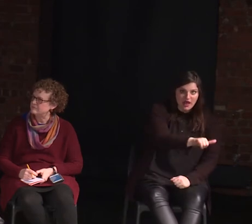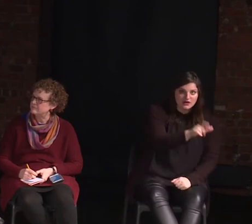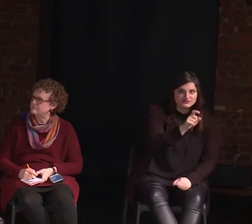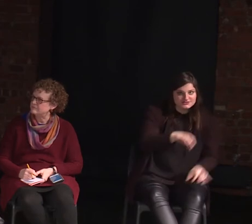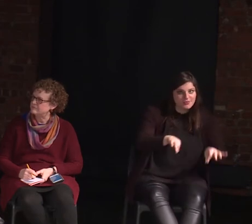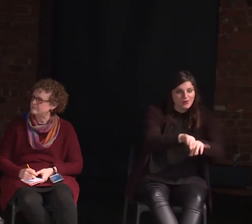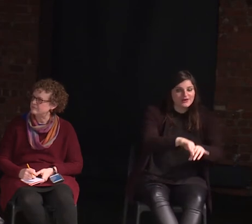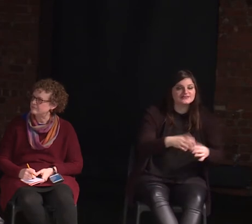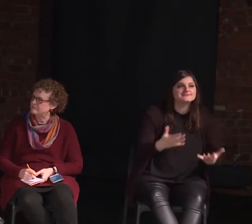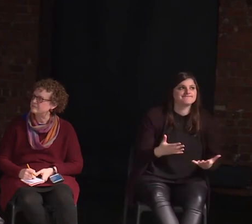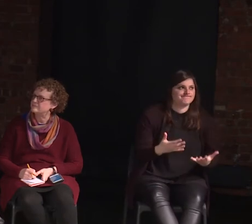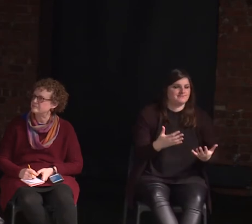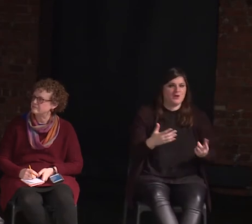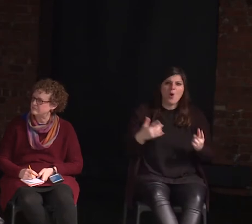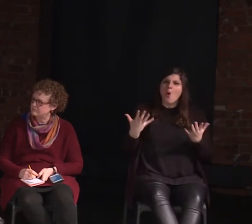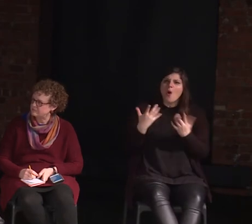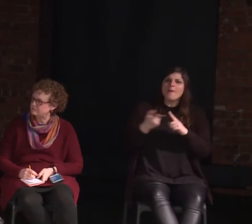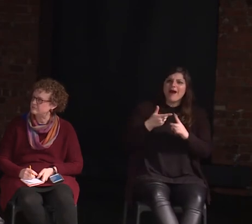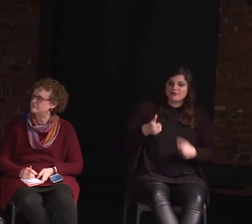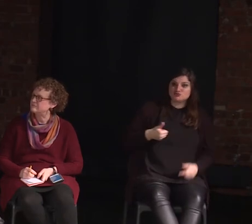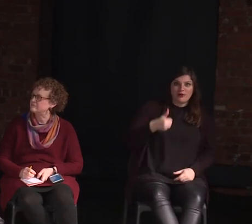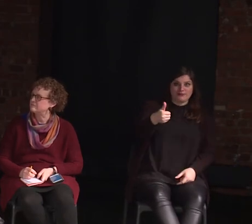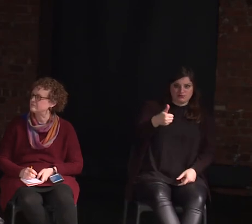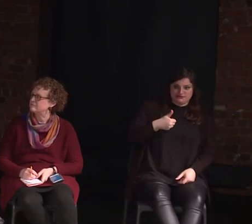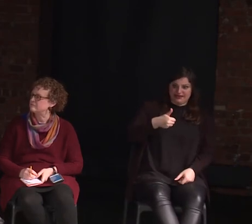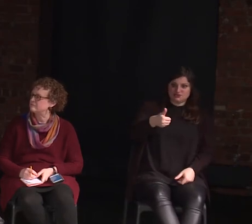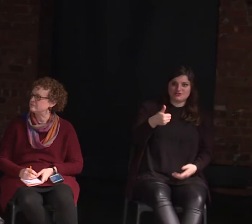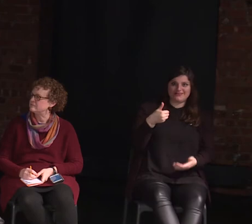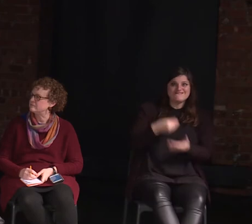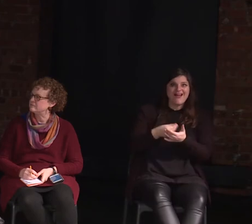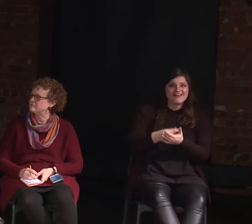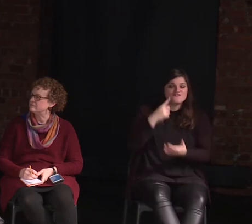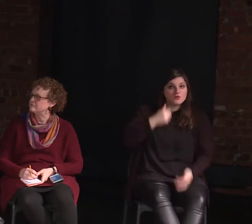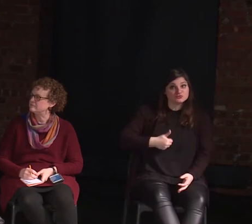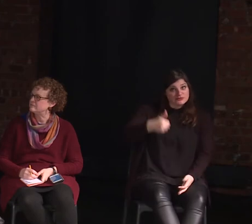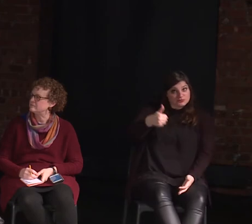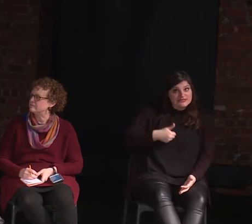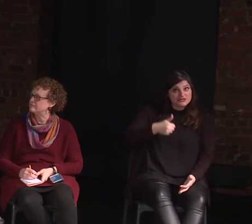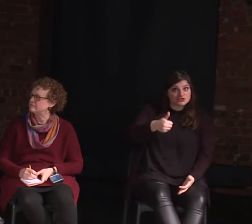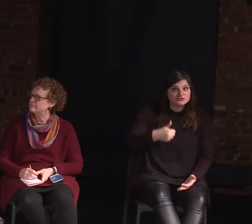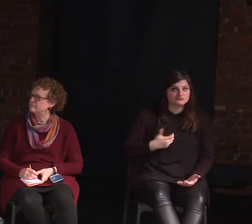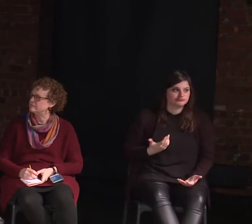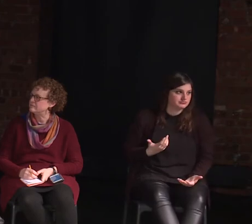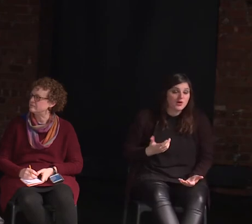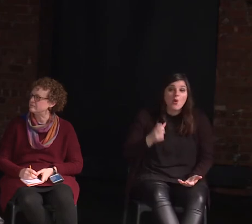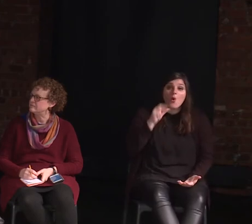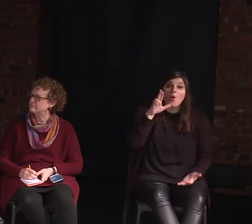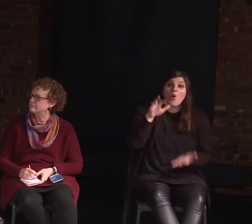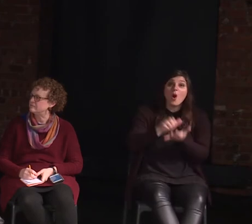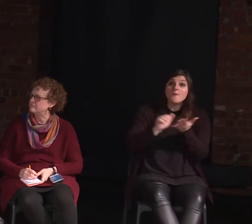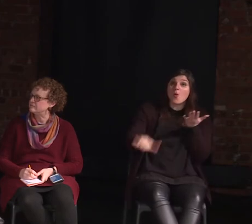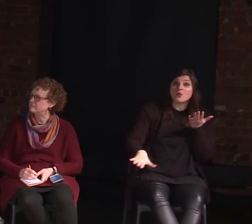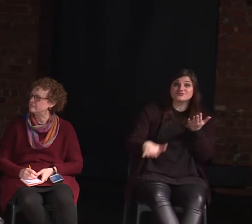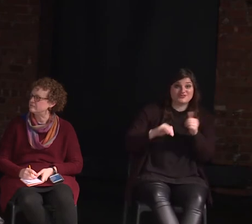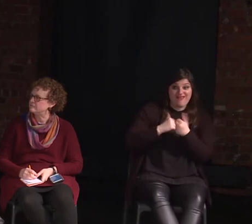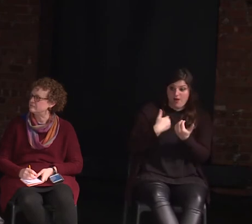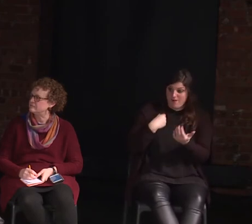transportation? What's going to happen at funding for abortion, for Planned Parenthood?